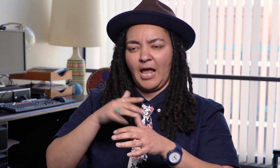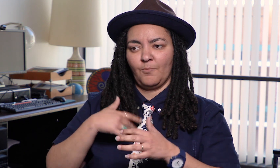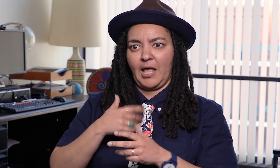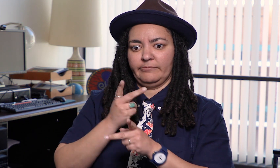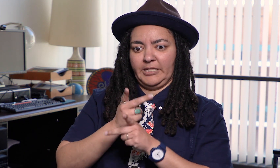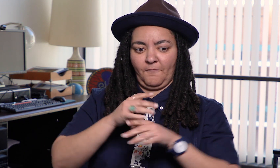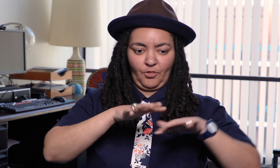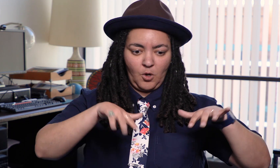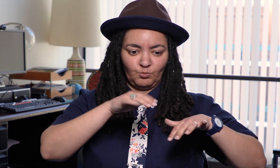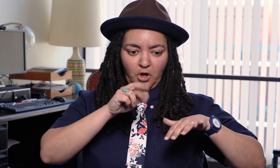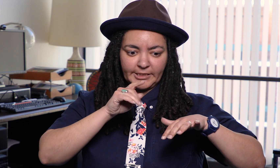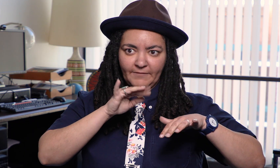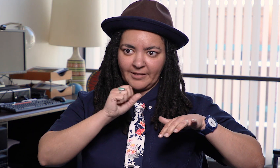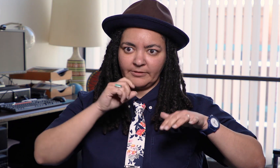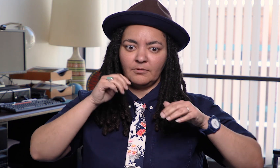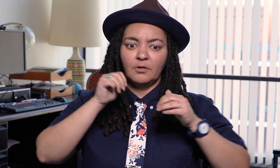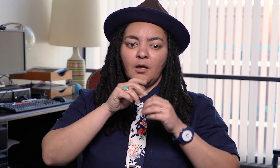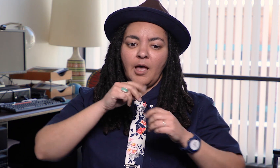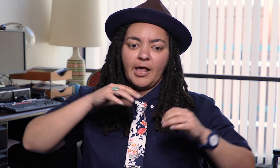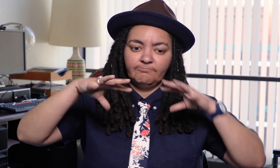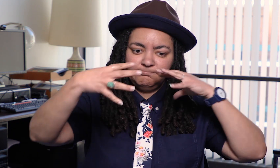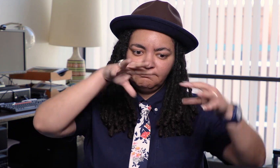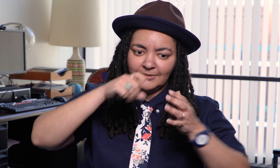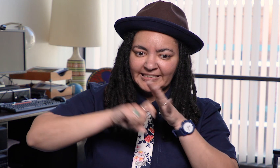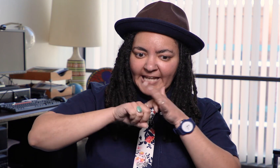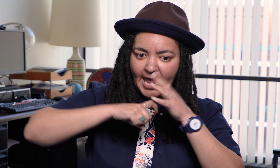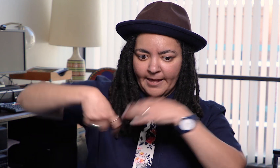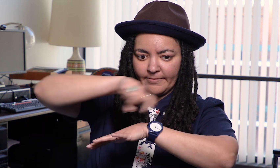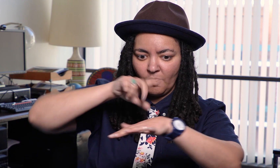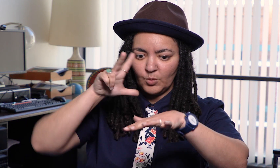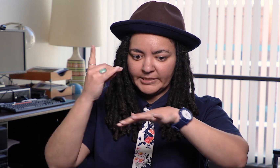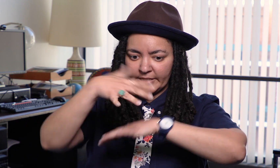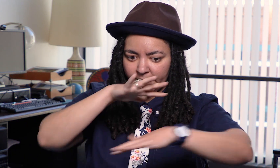So we took 3-D images, scanning every single object,